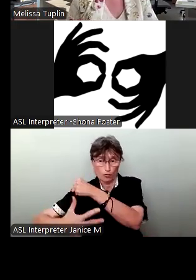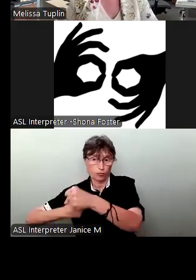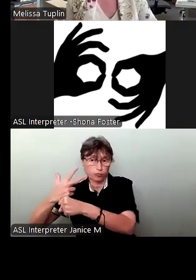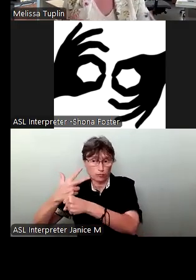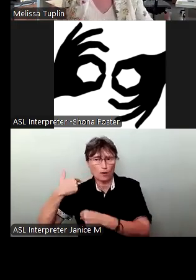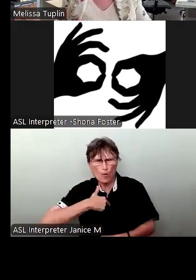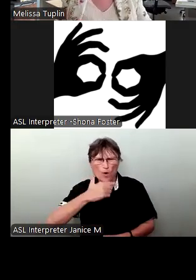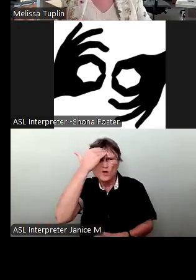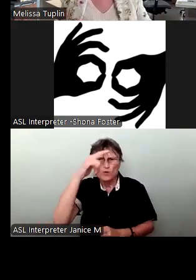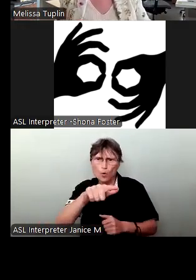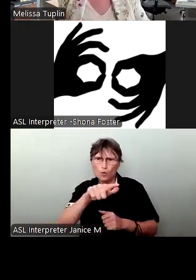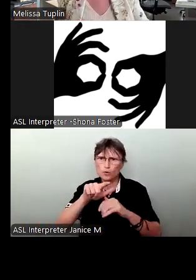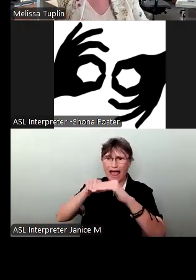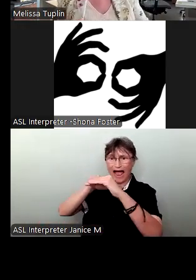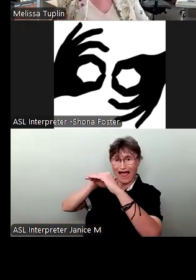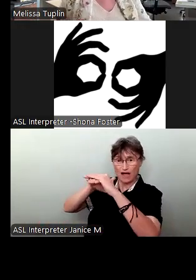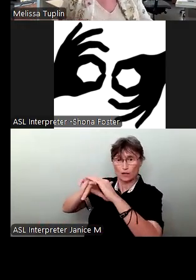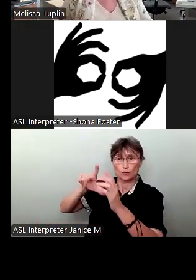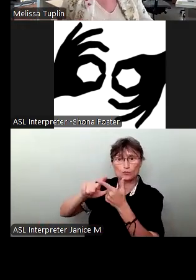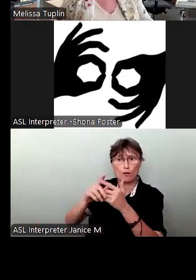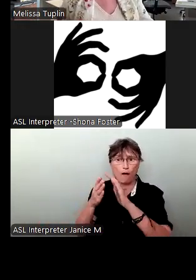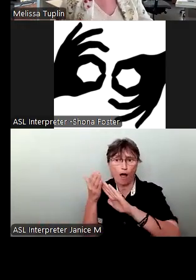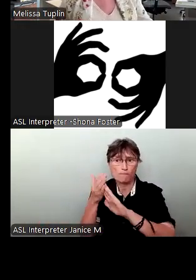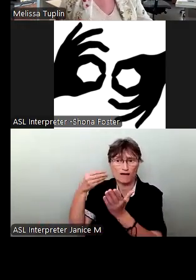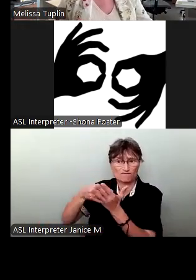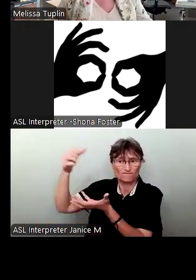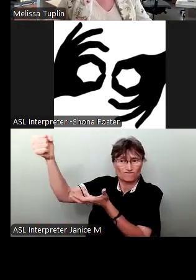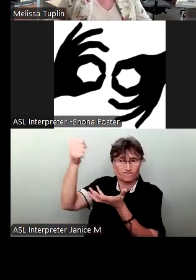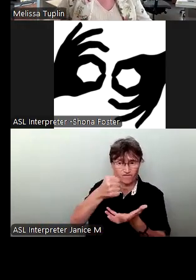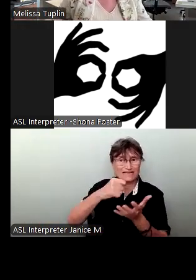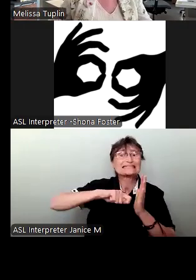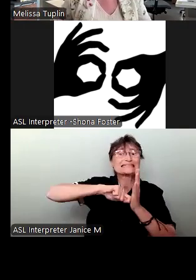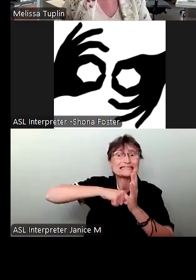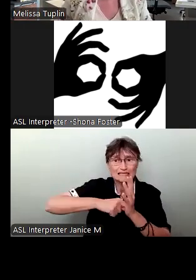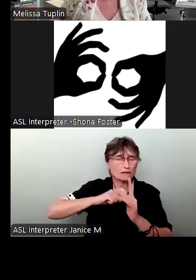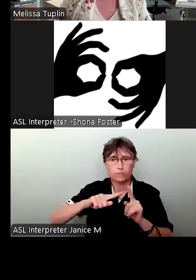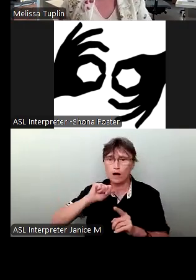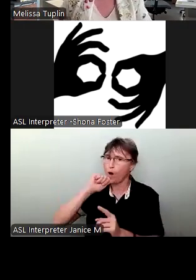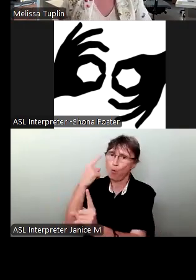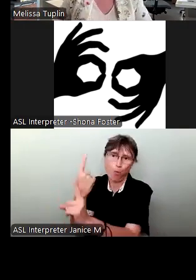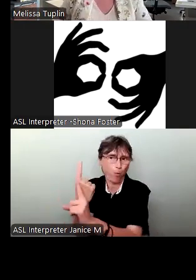funding is a factor in this, it's not the only factor, so be sure to reflect on your